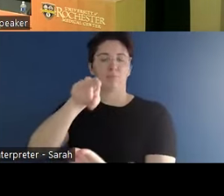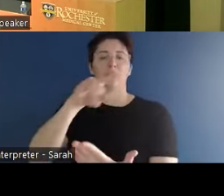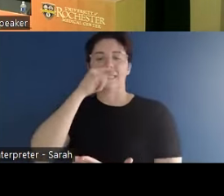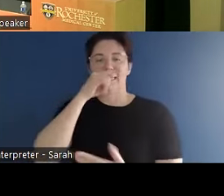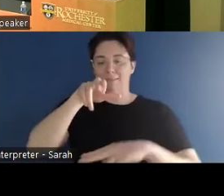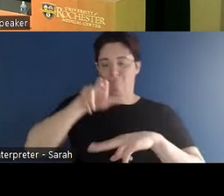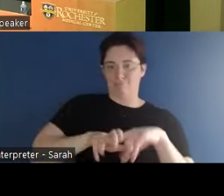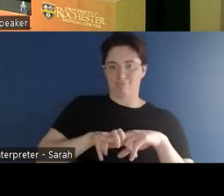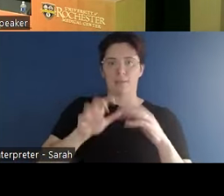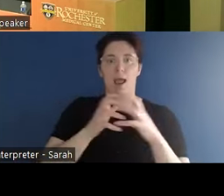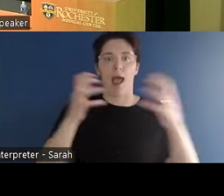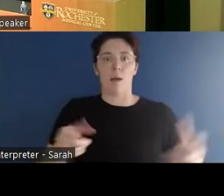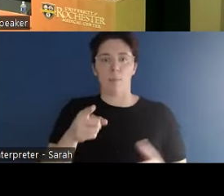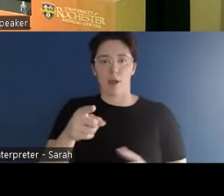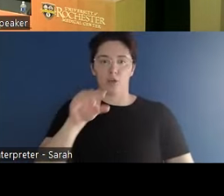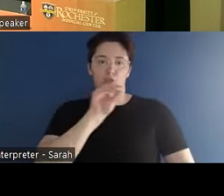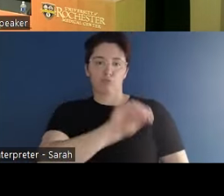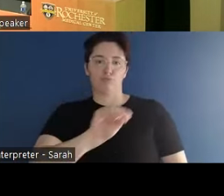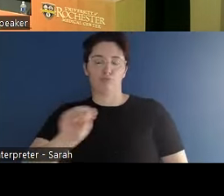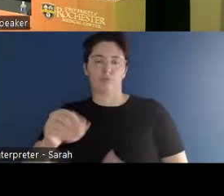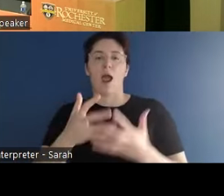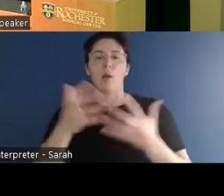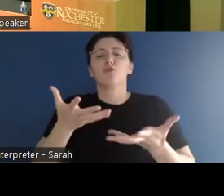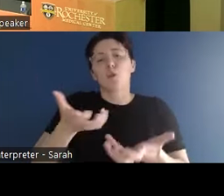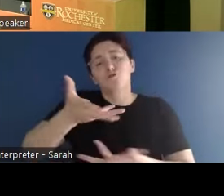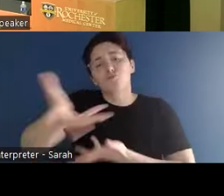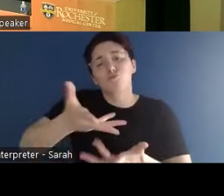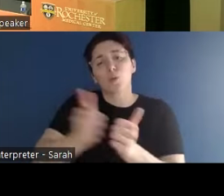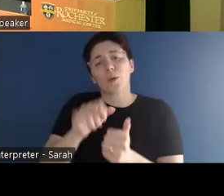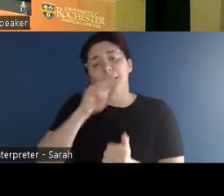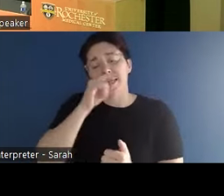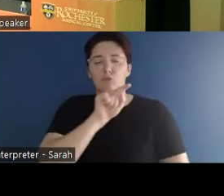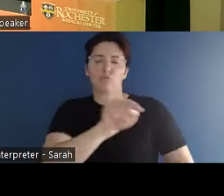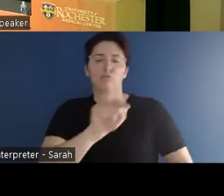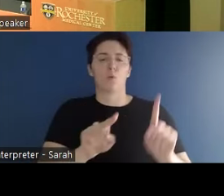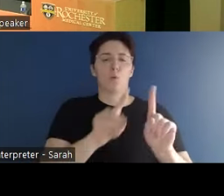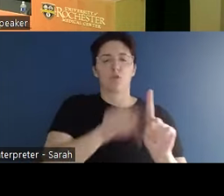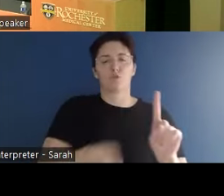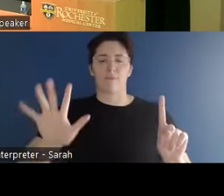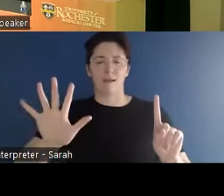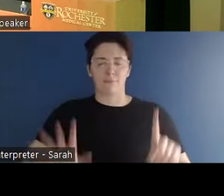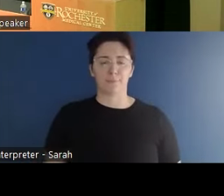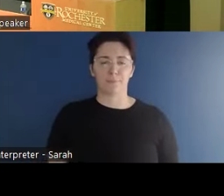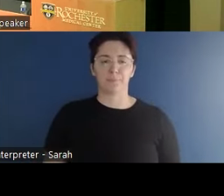and then how much would you like to play with this child basically parents also completed the brief